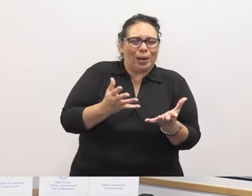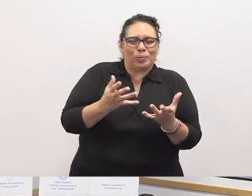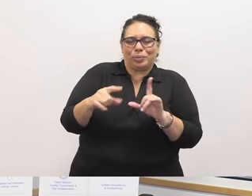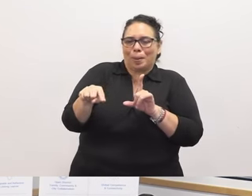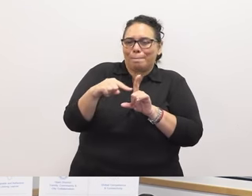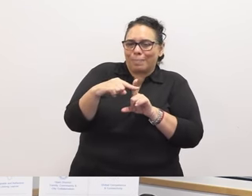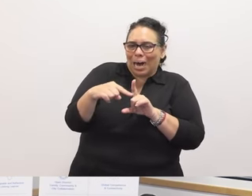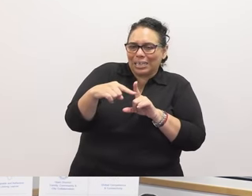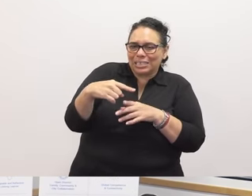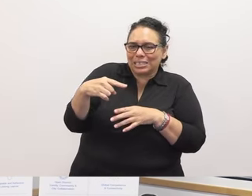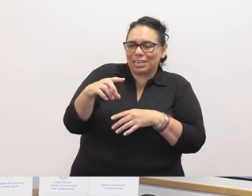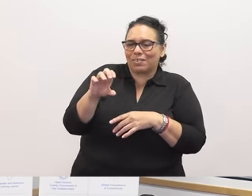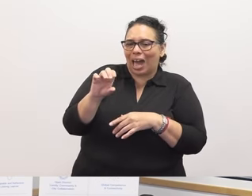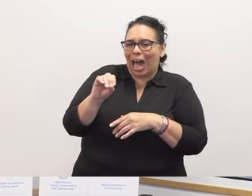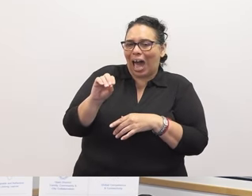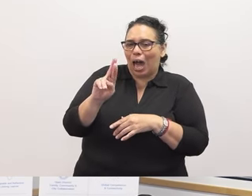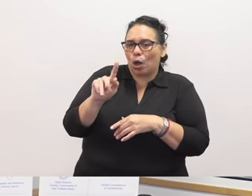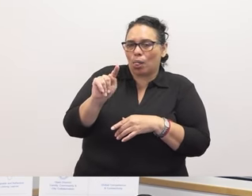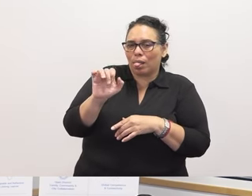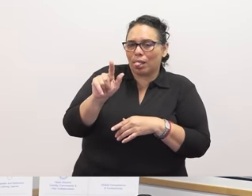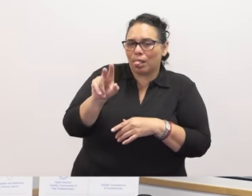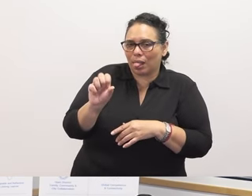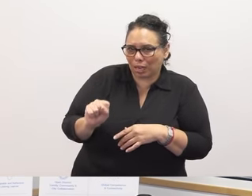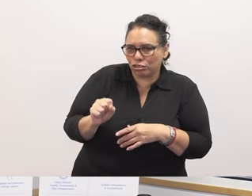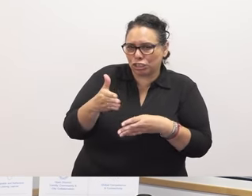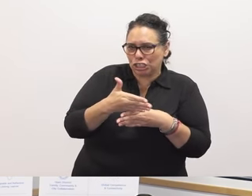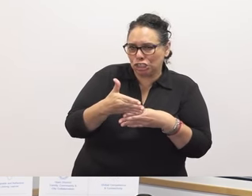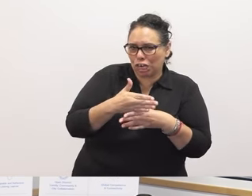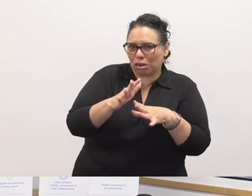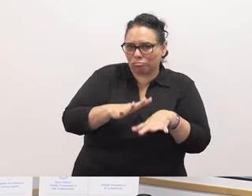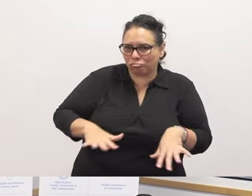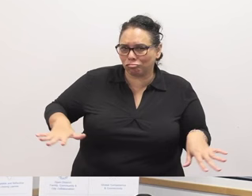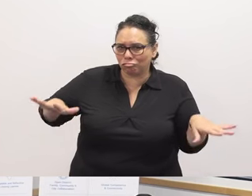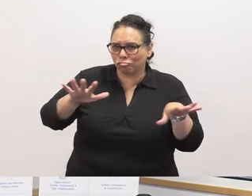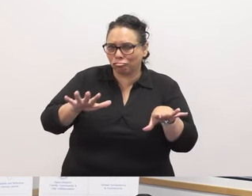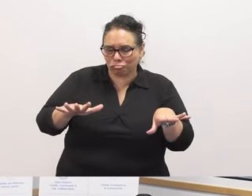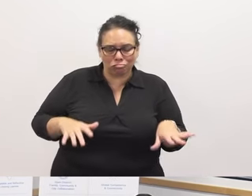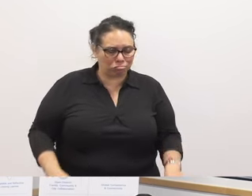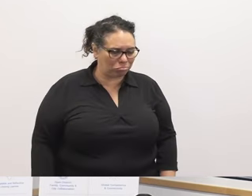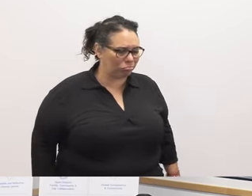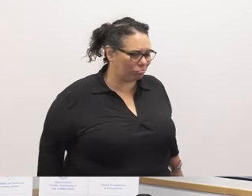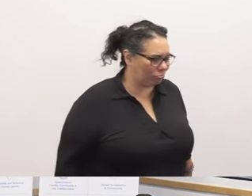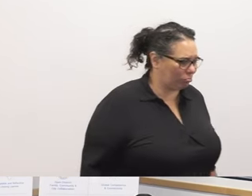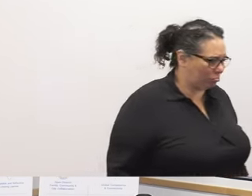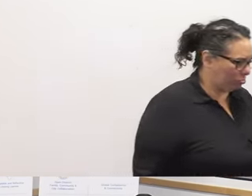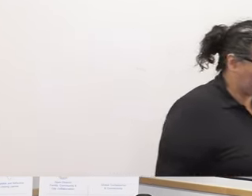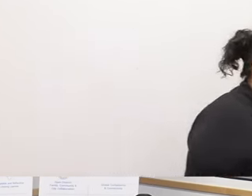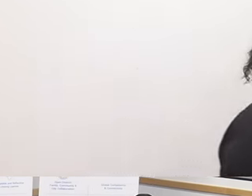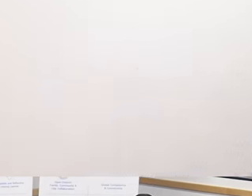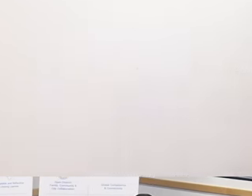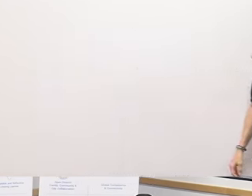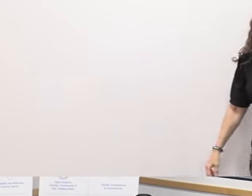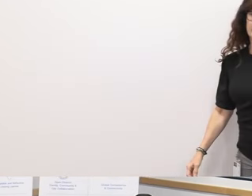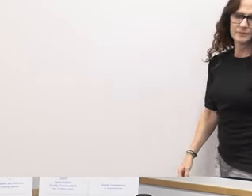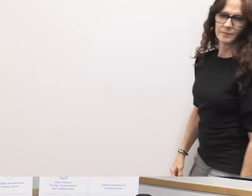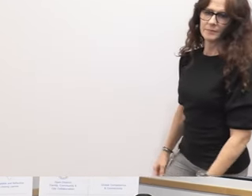and share some of these best practices across the entire division. Thank you. And I just wanna say gentlemen, very, very proud of you.